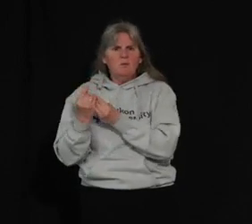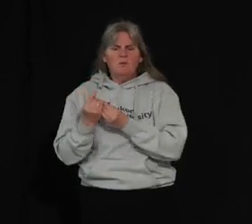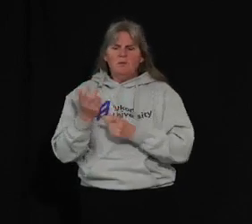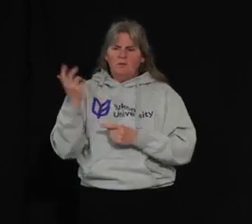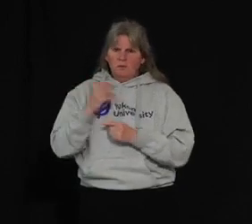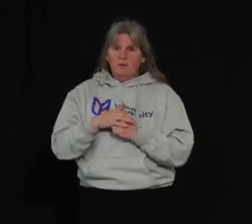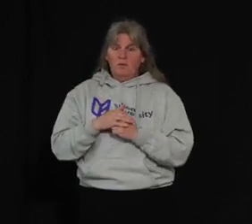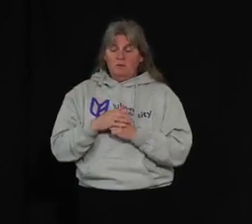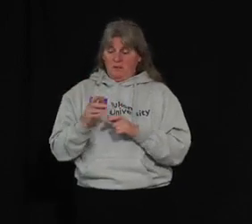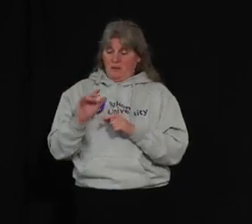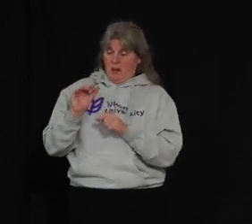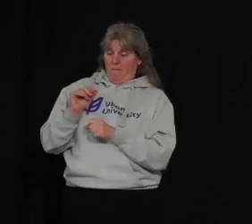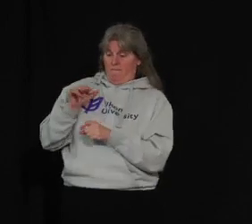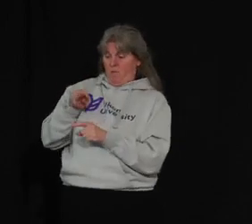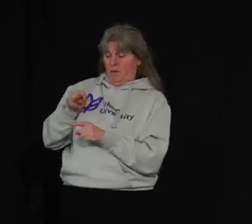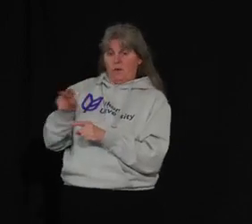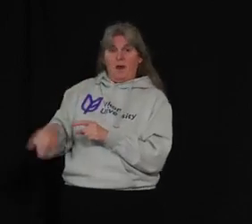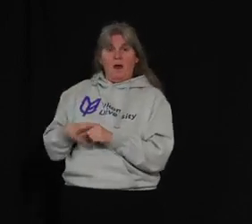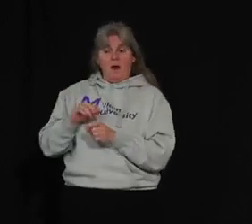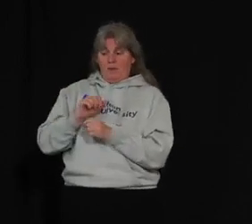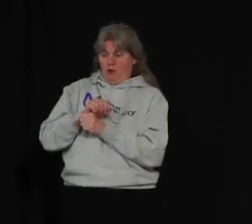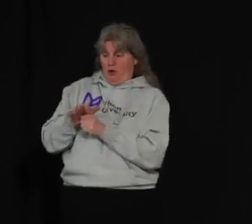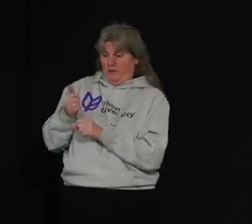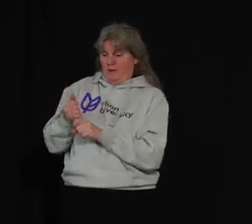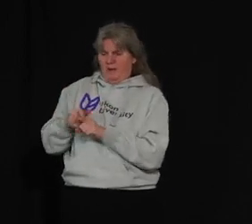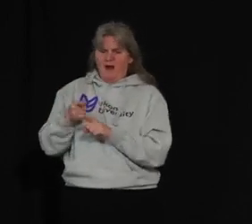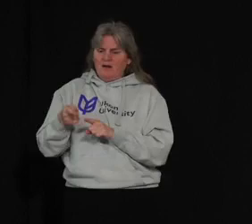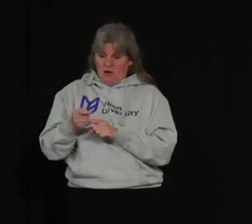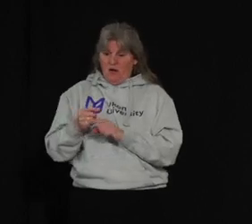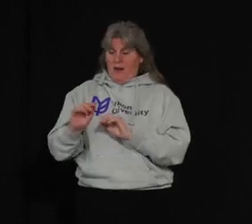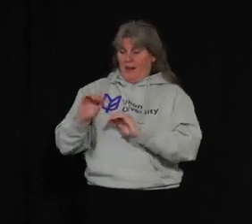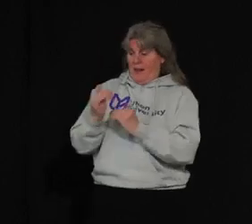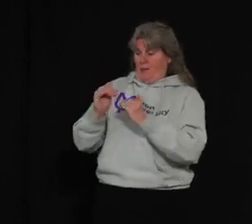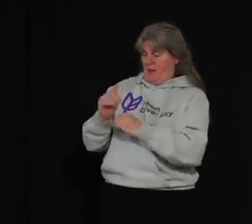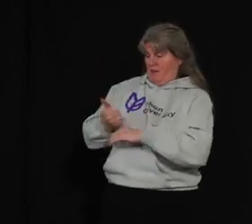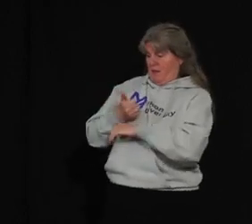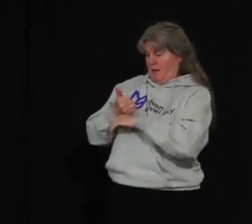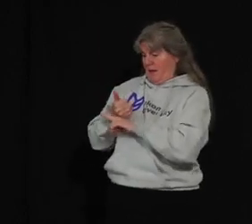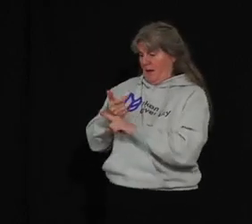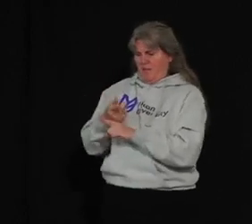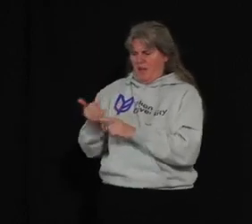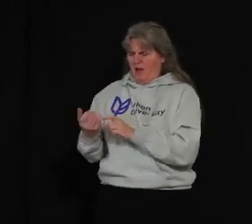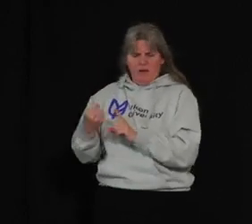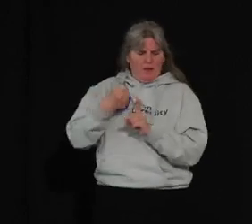population while at the same time, identifying and addressing the consequences of our